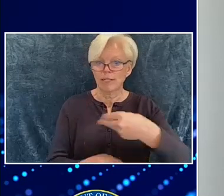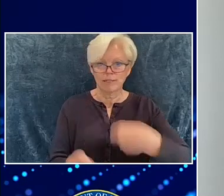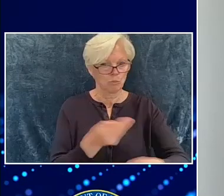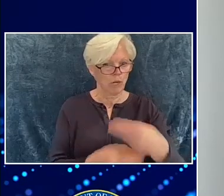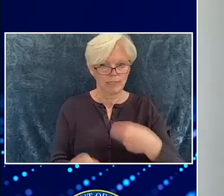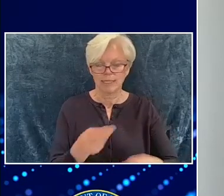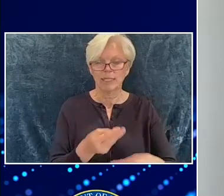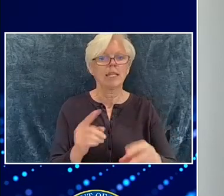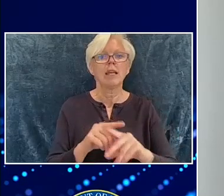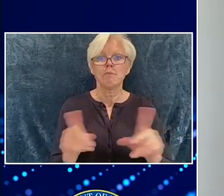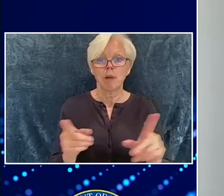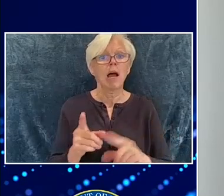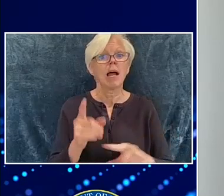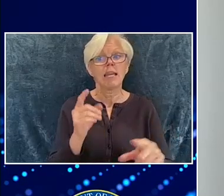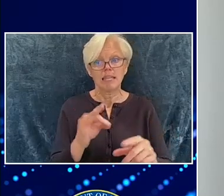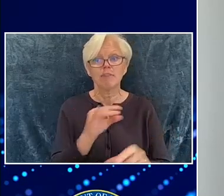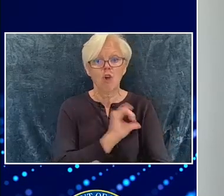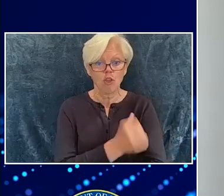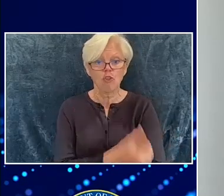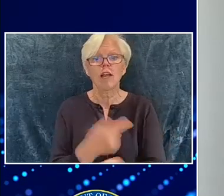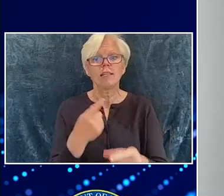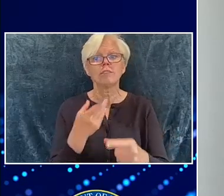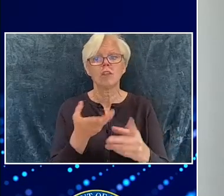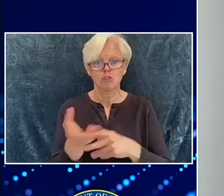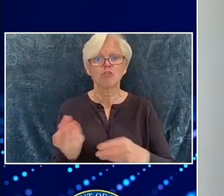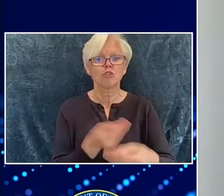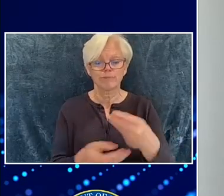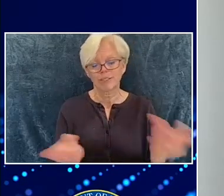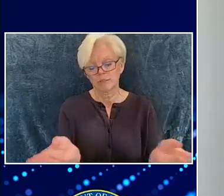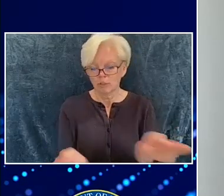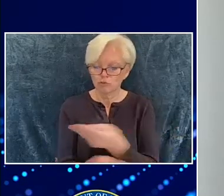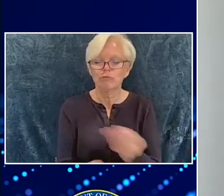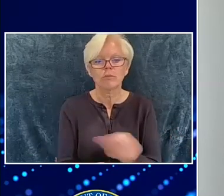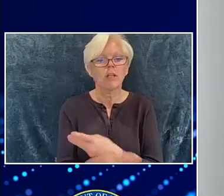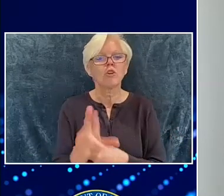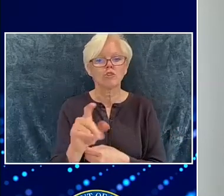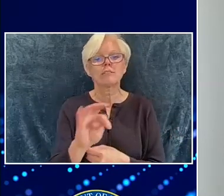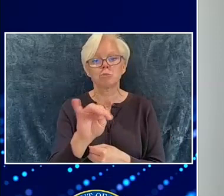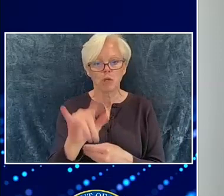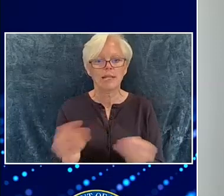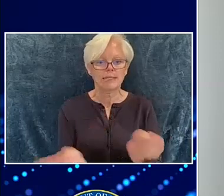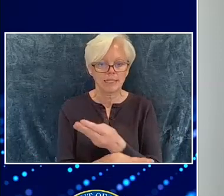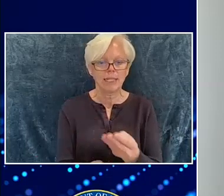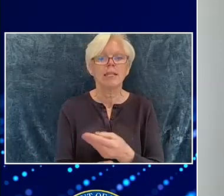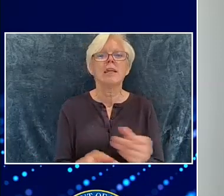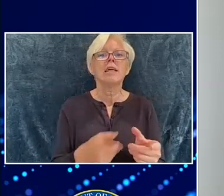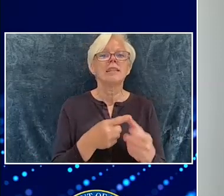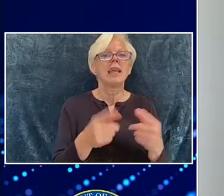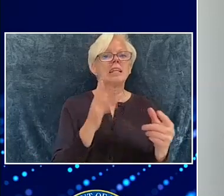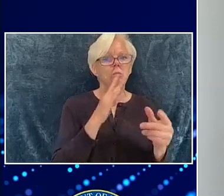reciprocity, it would mostly be status quo as to what- what's in the current